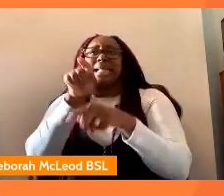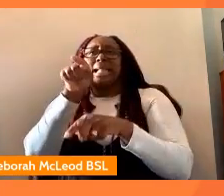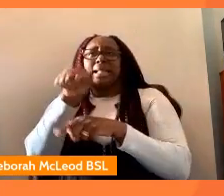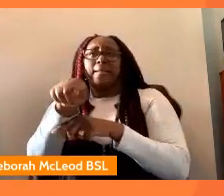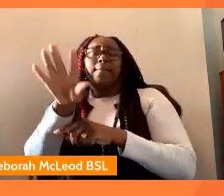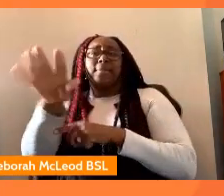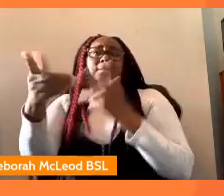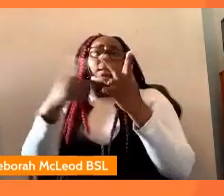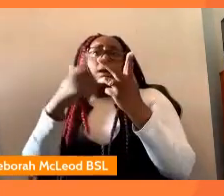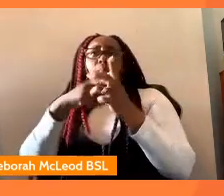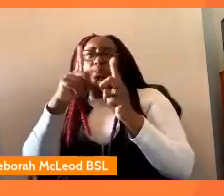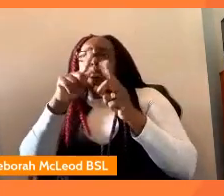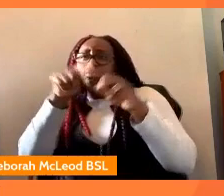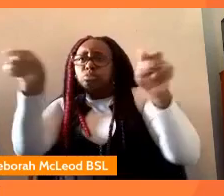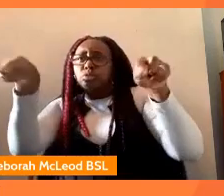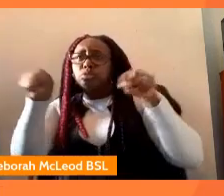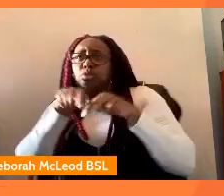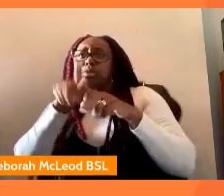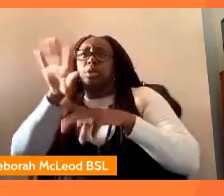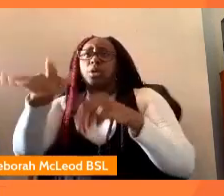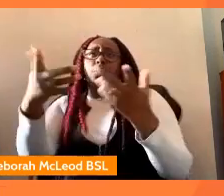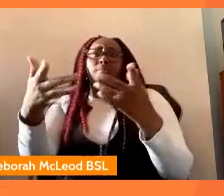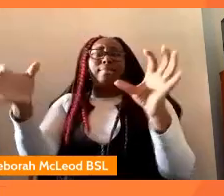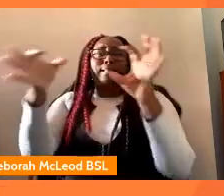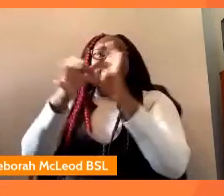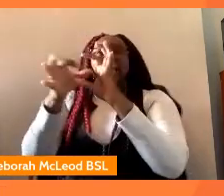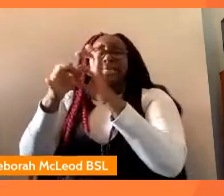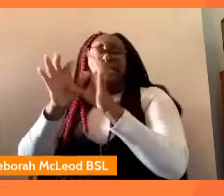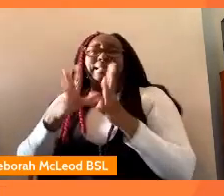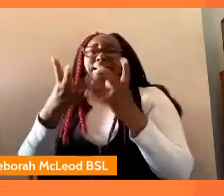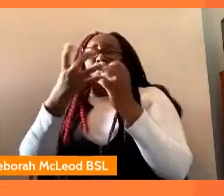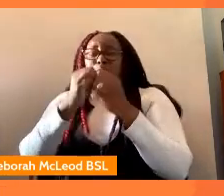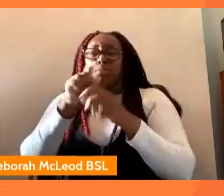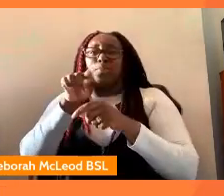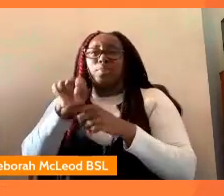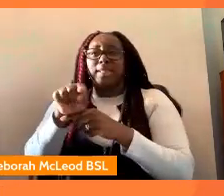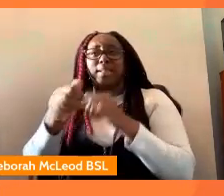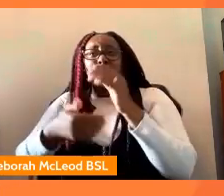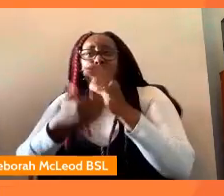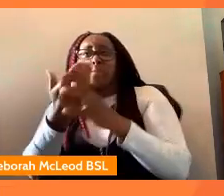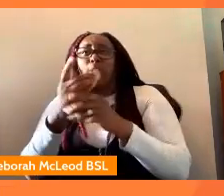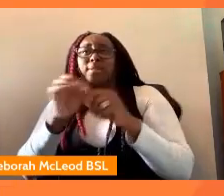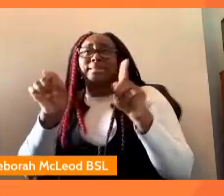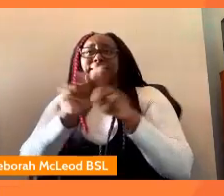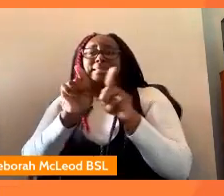creating immersive experiences and playable adventures with communities at the heart of them.